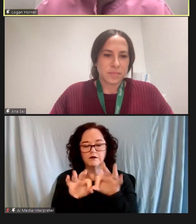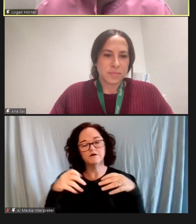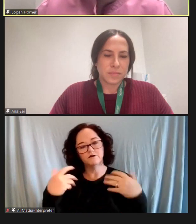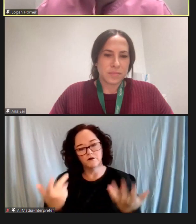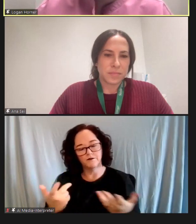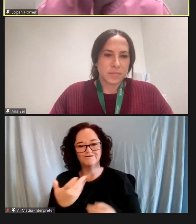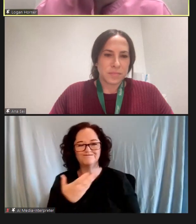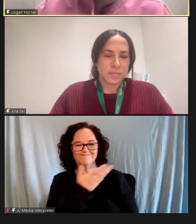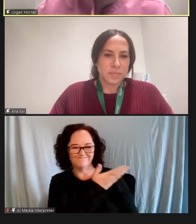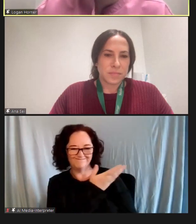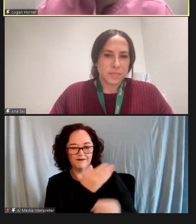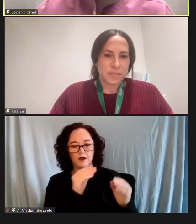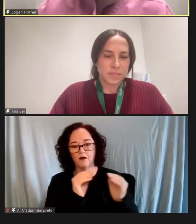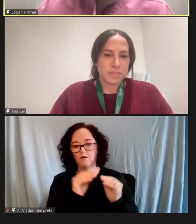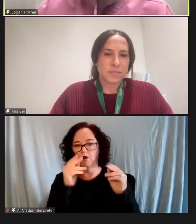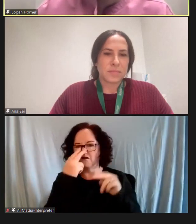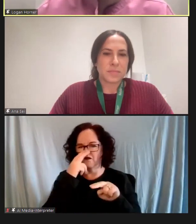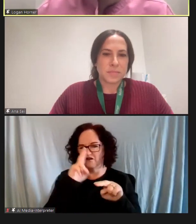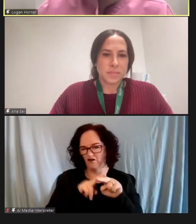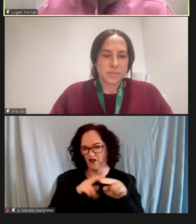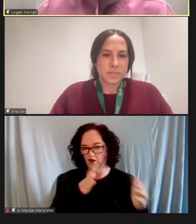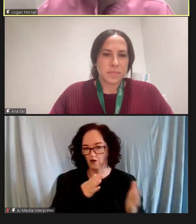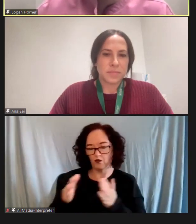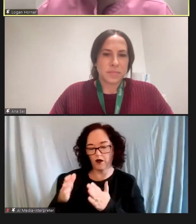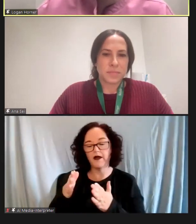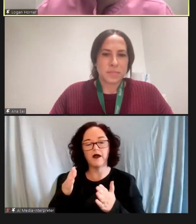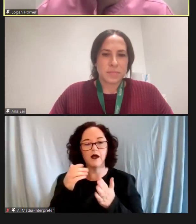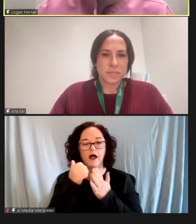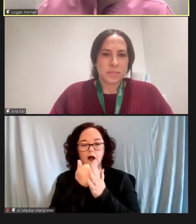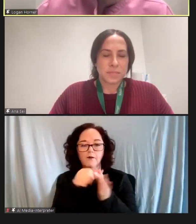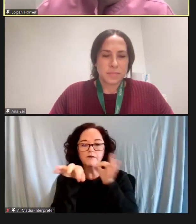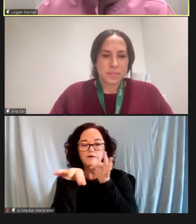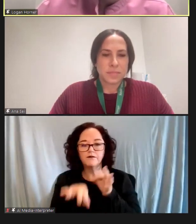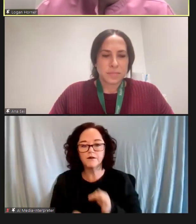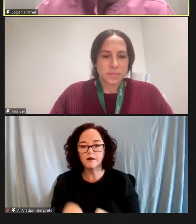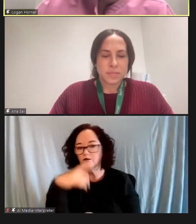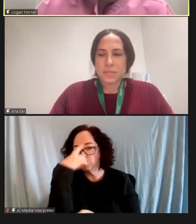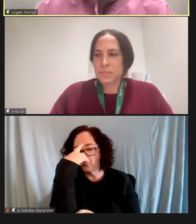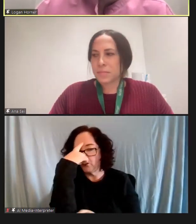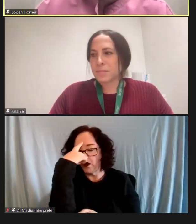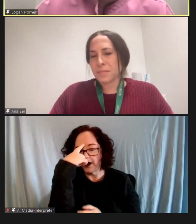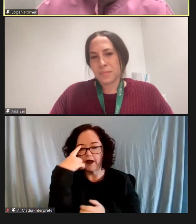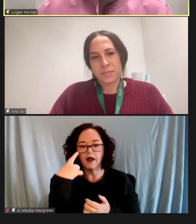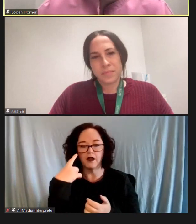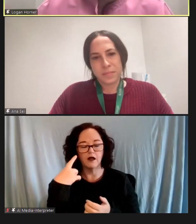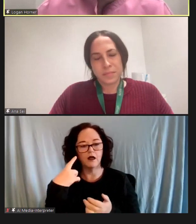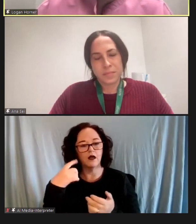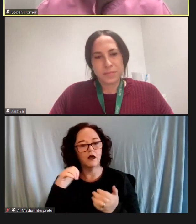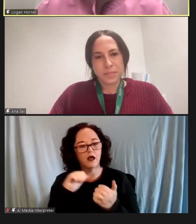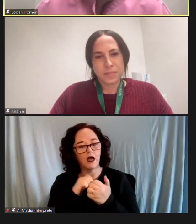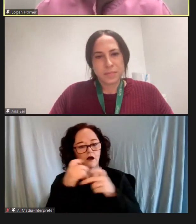about what it means for the brain and what it means for listening so um Anna